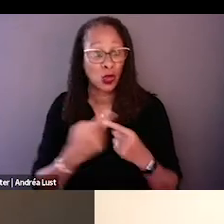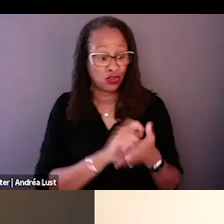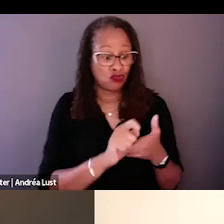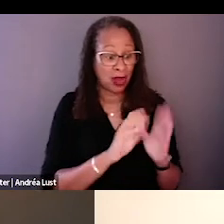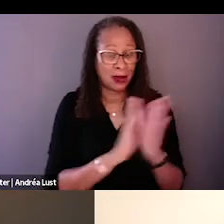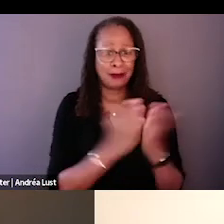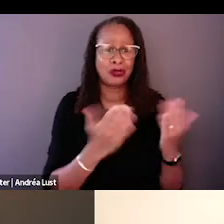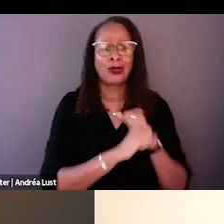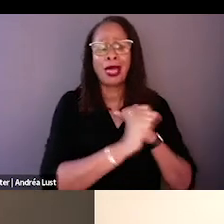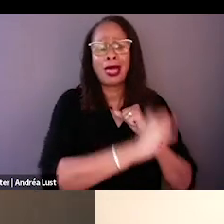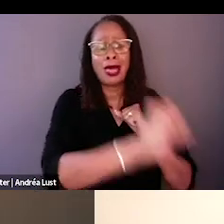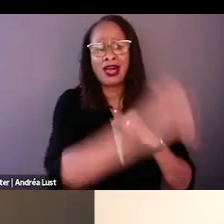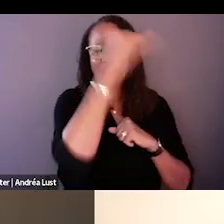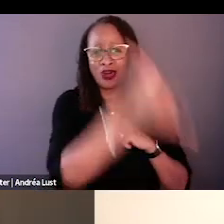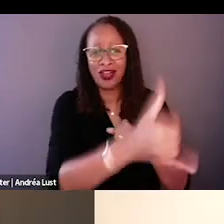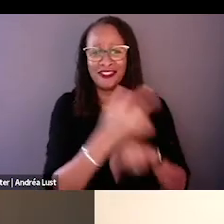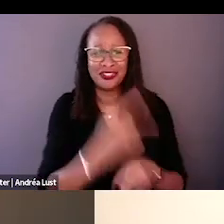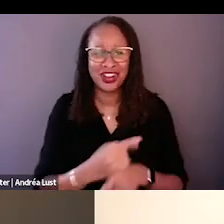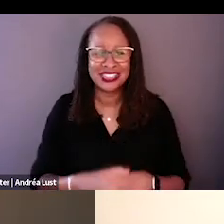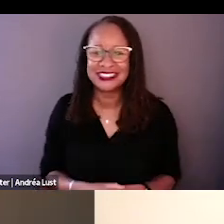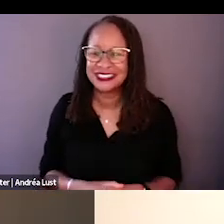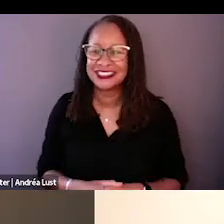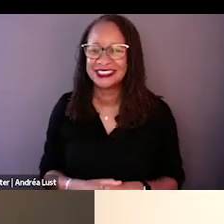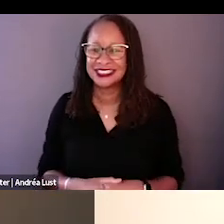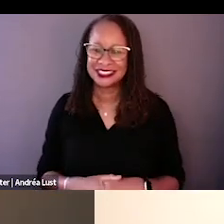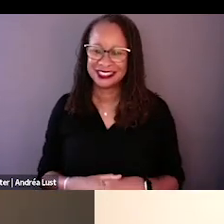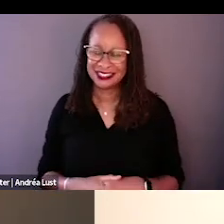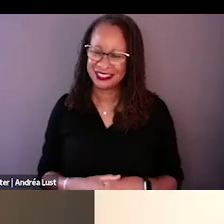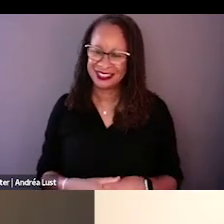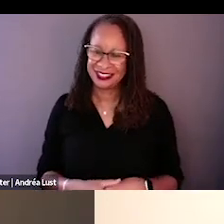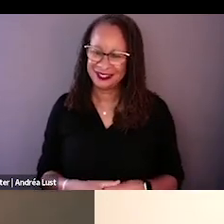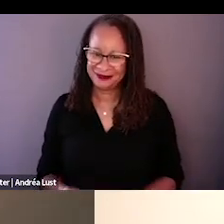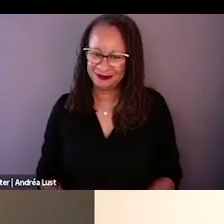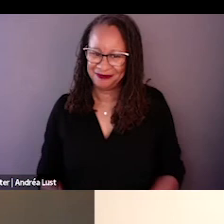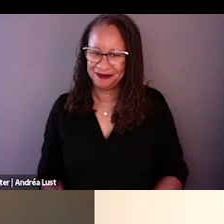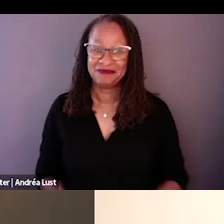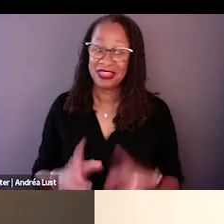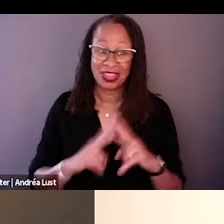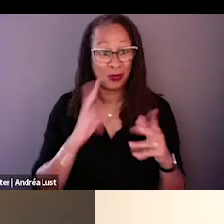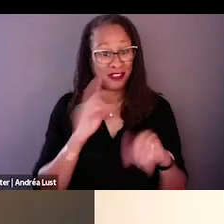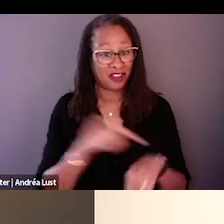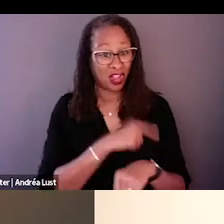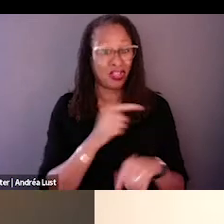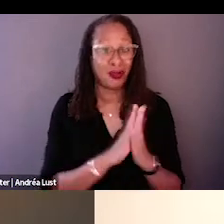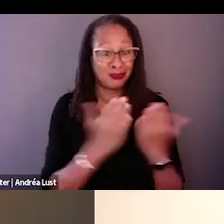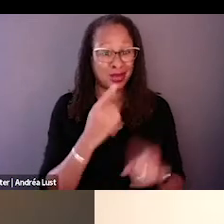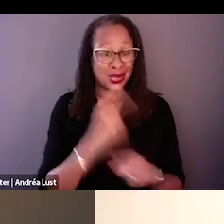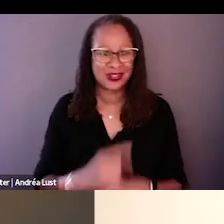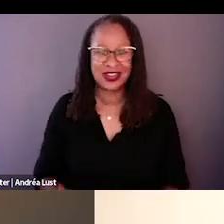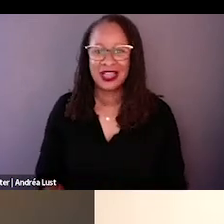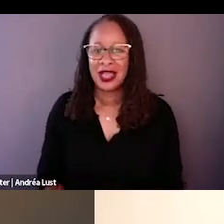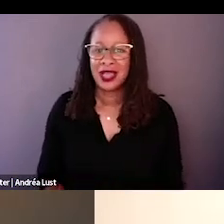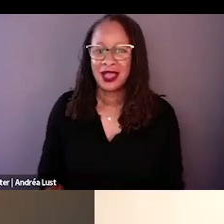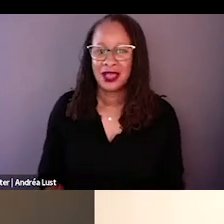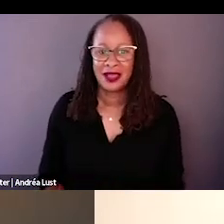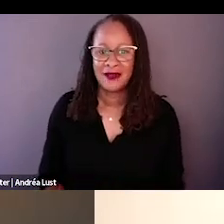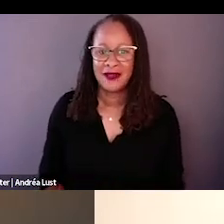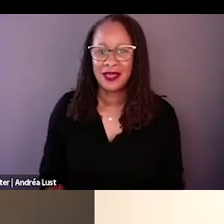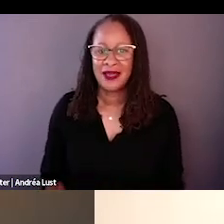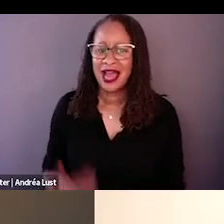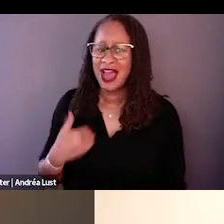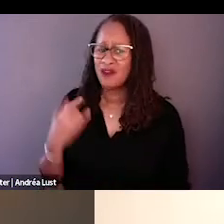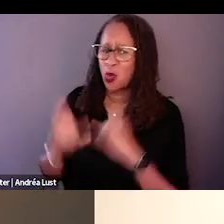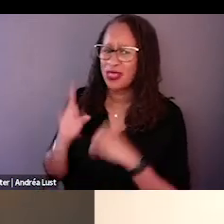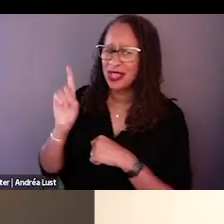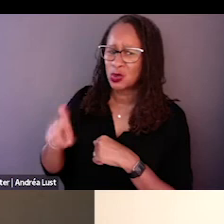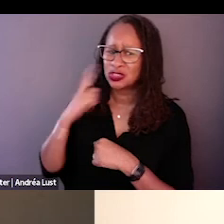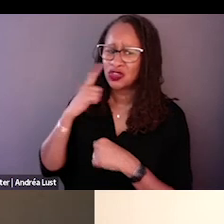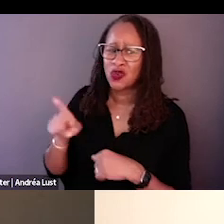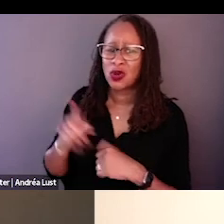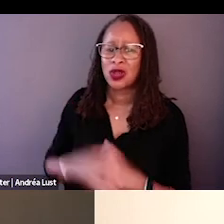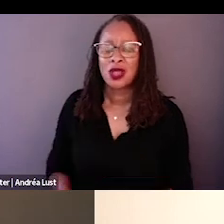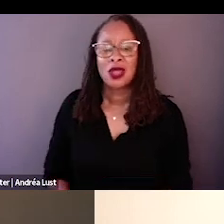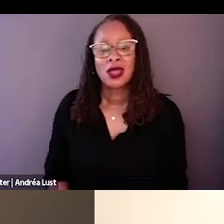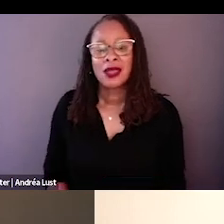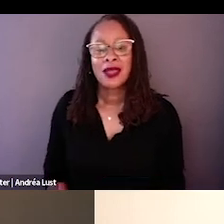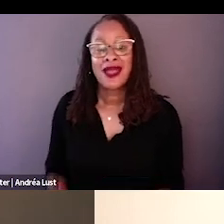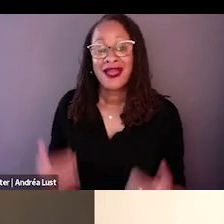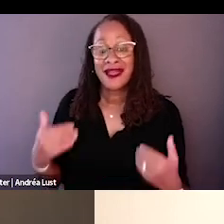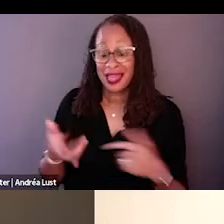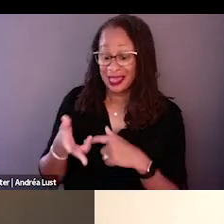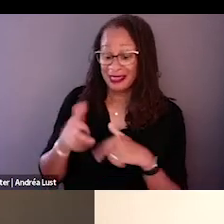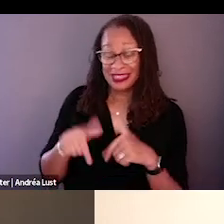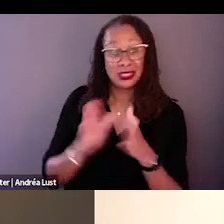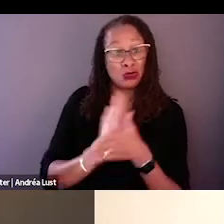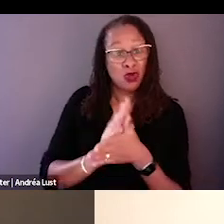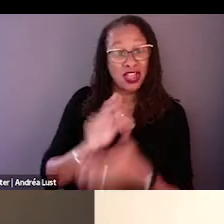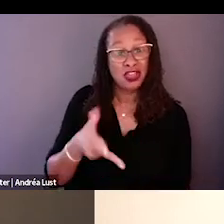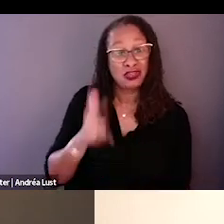The Warsaw festival said okay, and they arranged it and it was extraordinary because the film was